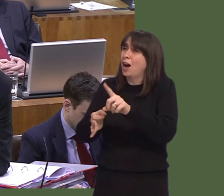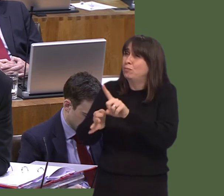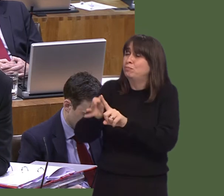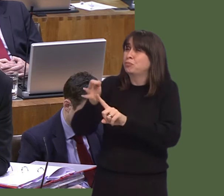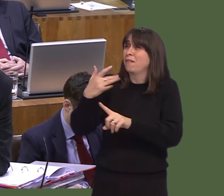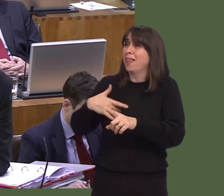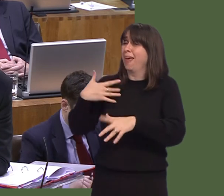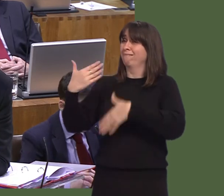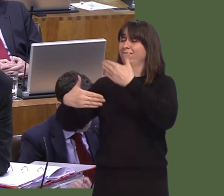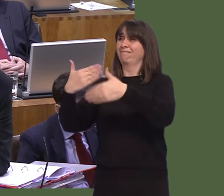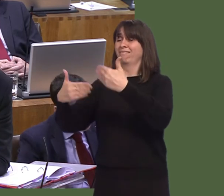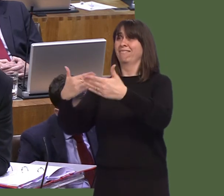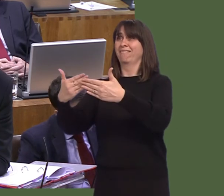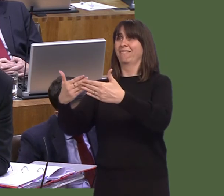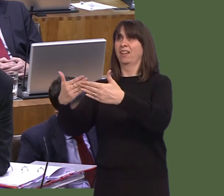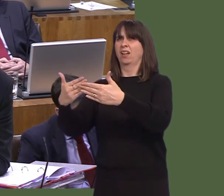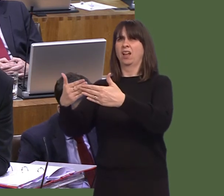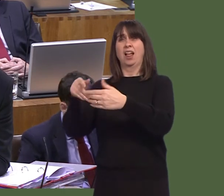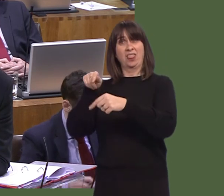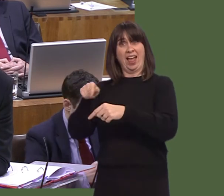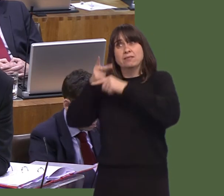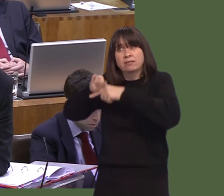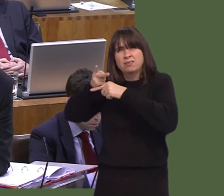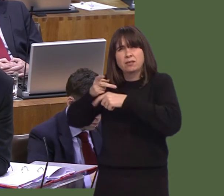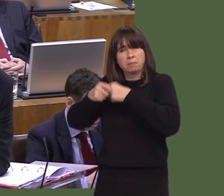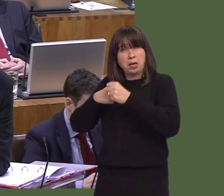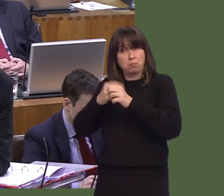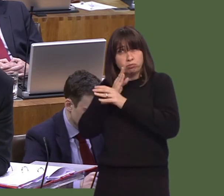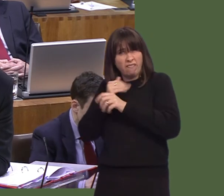actions in that report to meet the recommendations set out by April of this year.